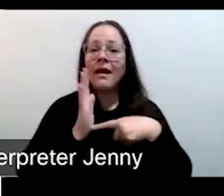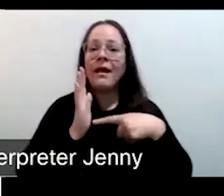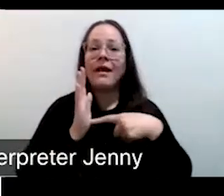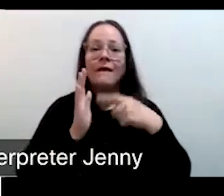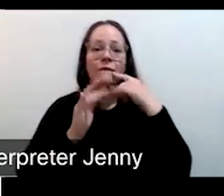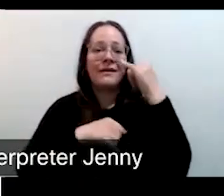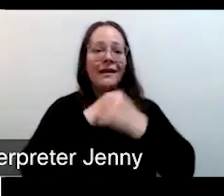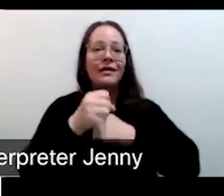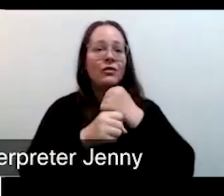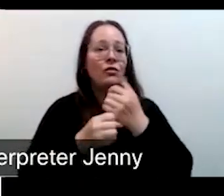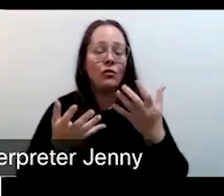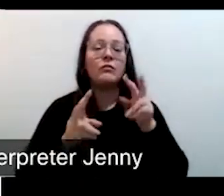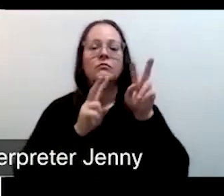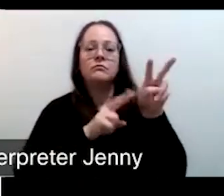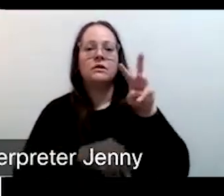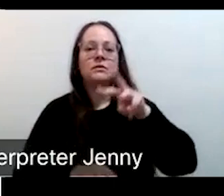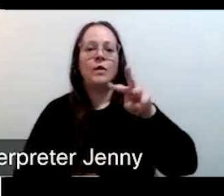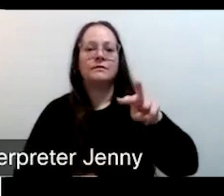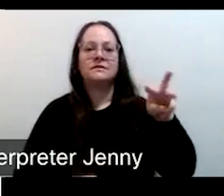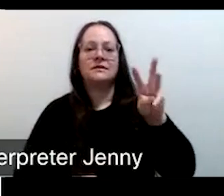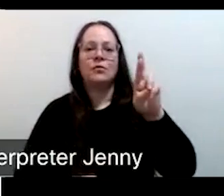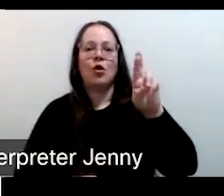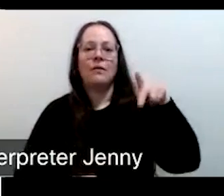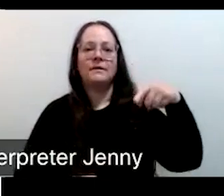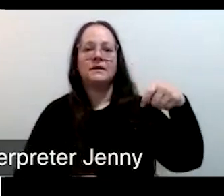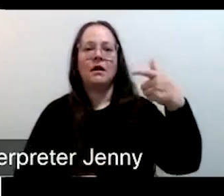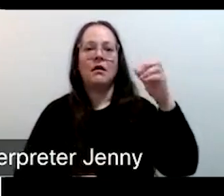WRP.gov website or speak with your school coordinator.